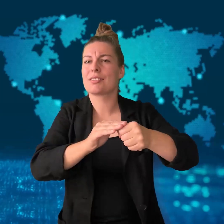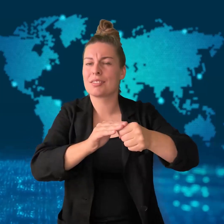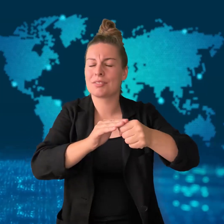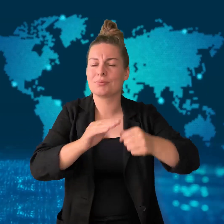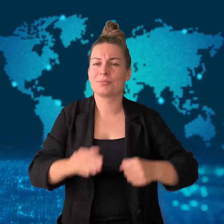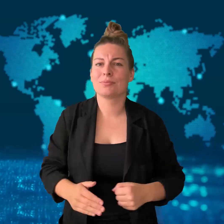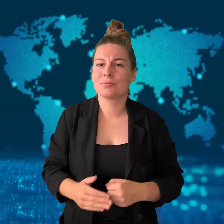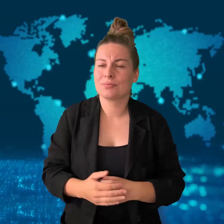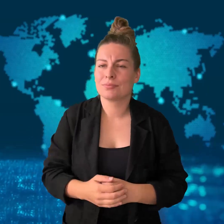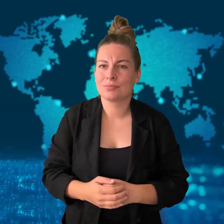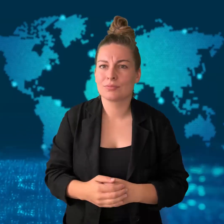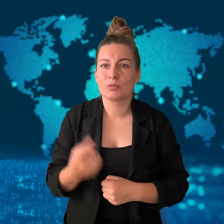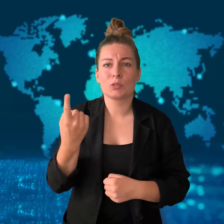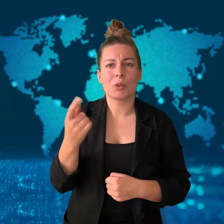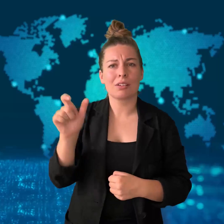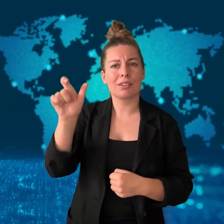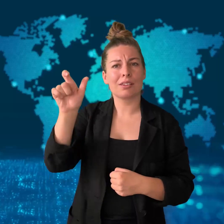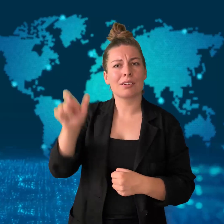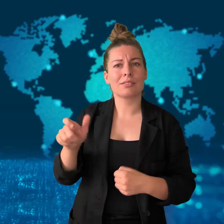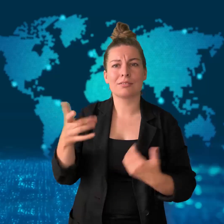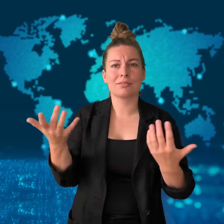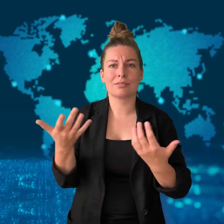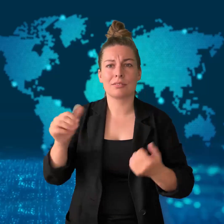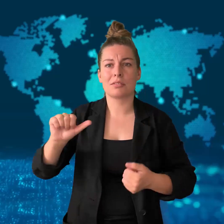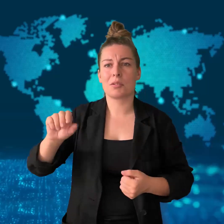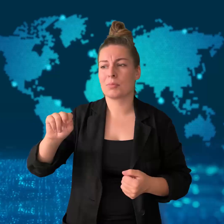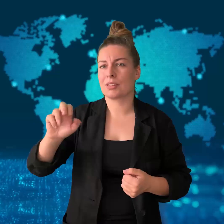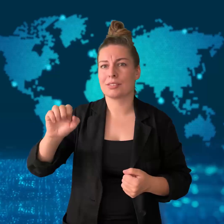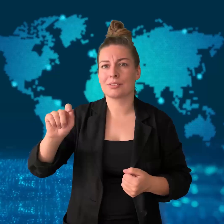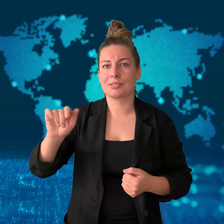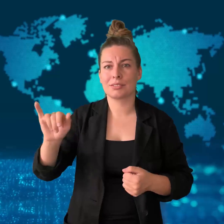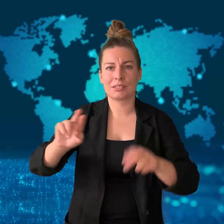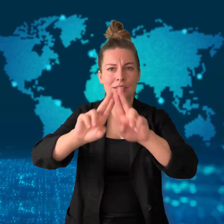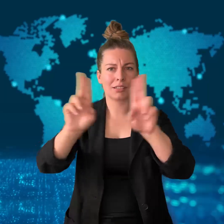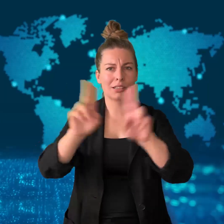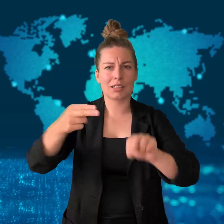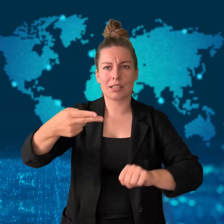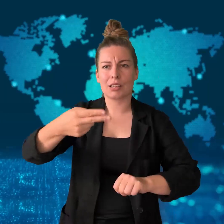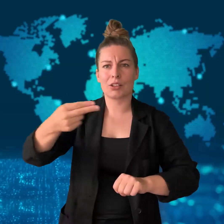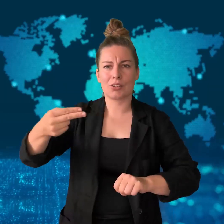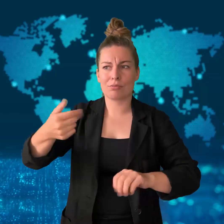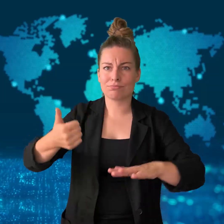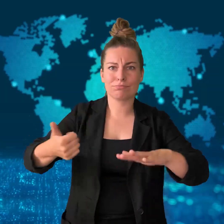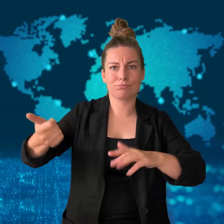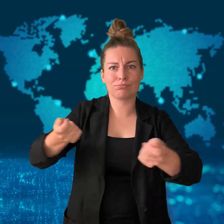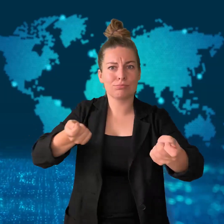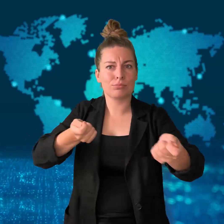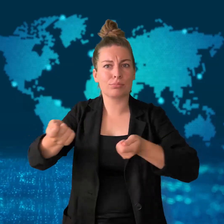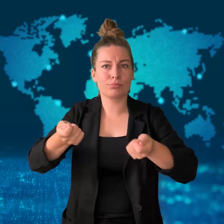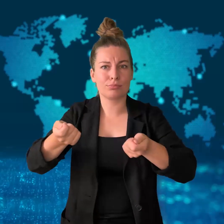hurt Indonesia's reputation for tolerance and diversity.